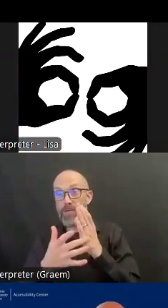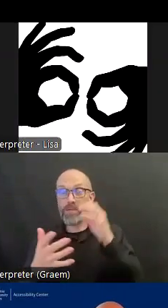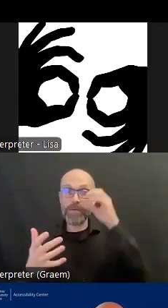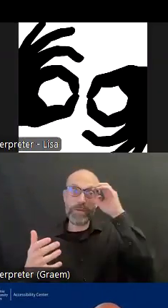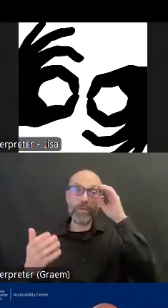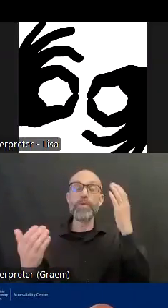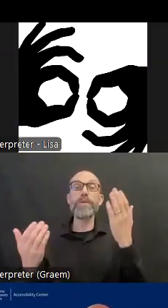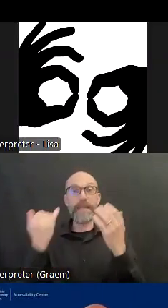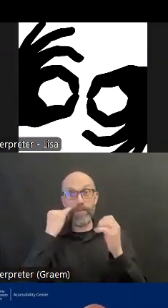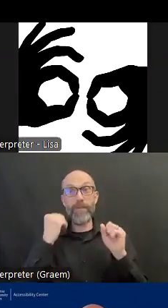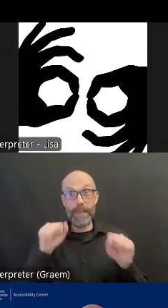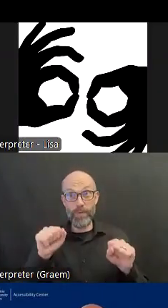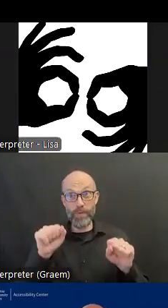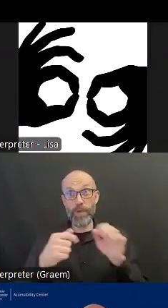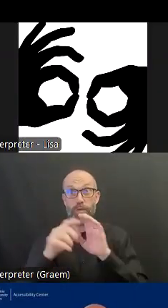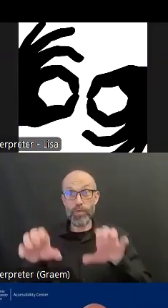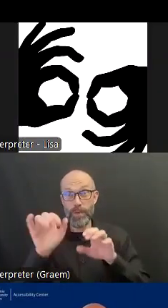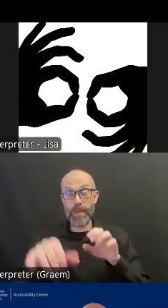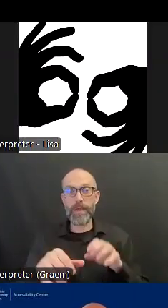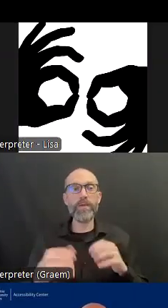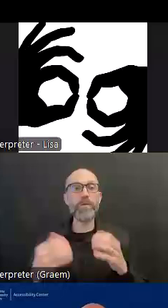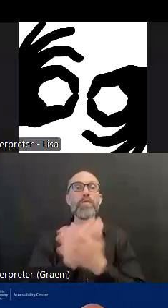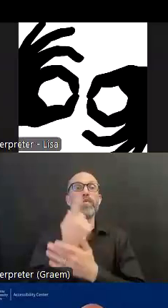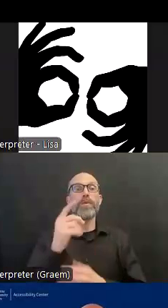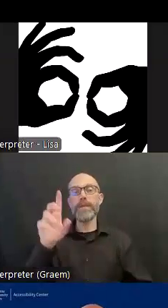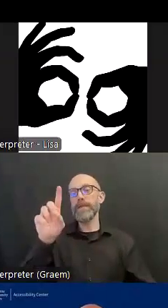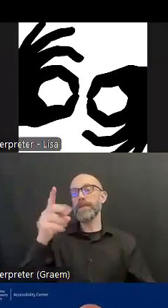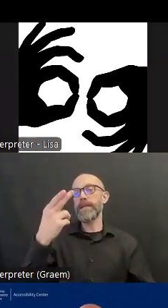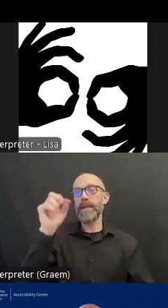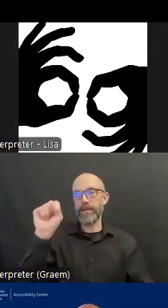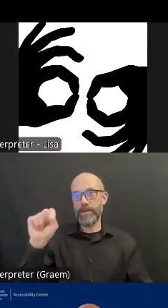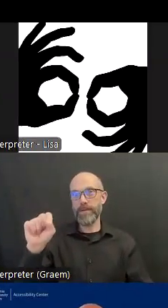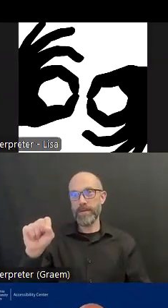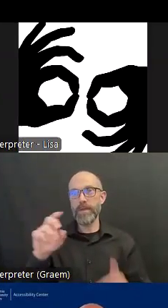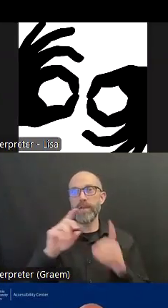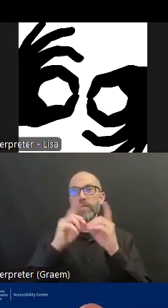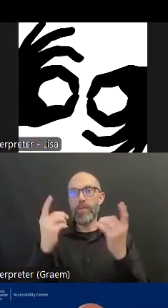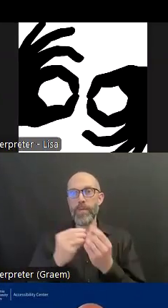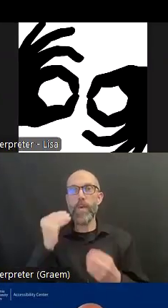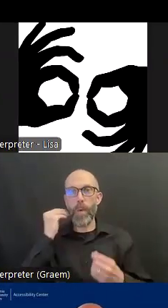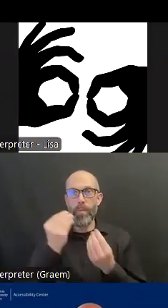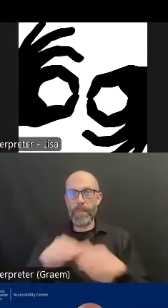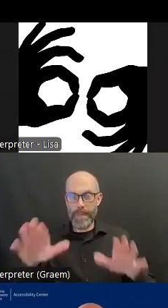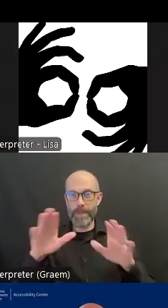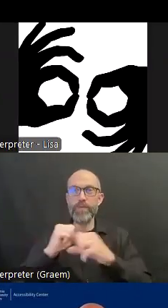is you can do what's known as the DHS, Department of Homeland Security Trusted Tester testing methodology.